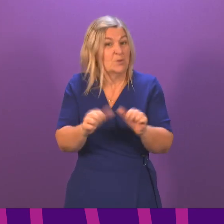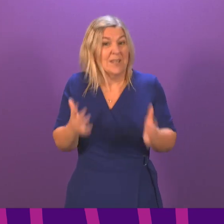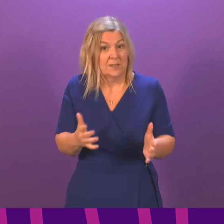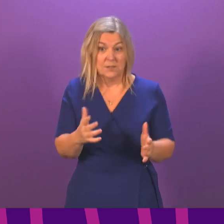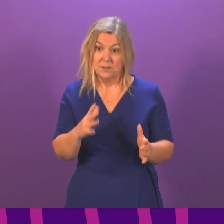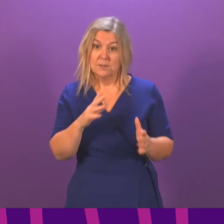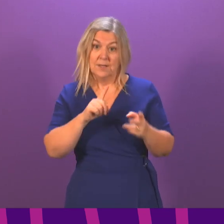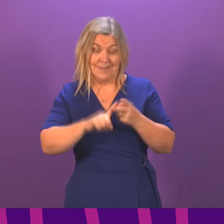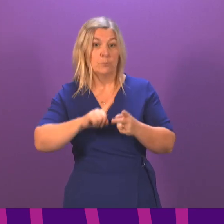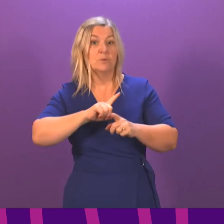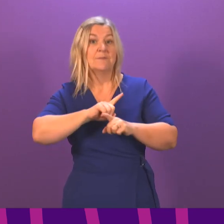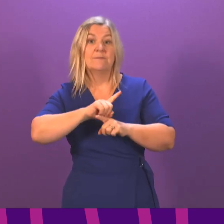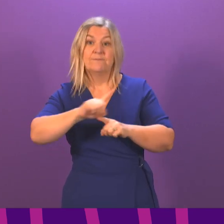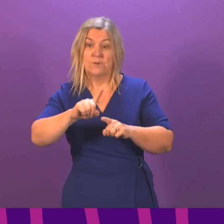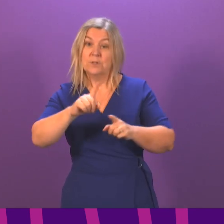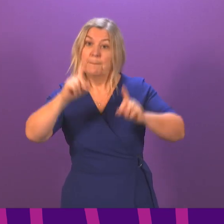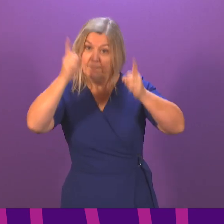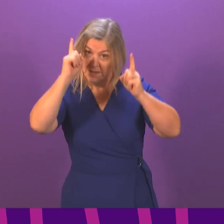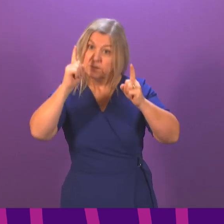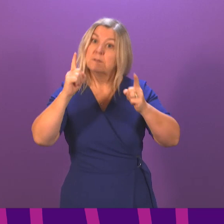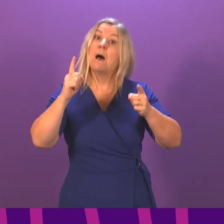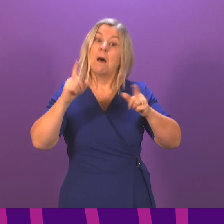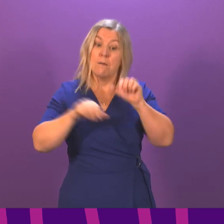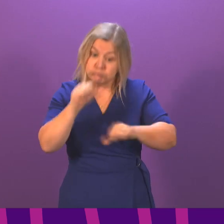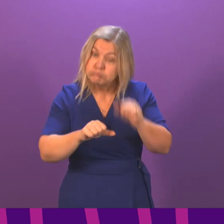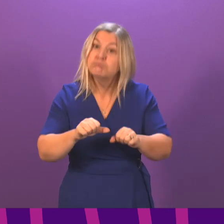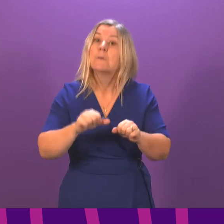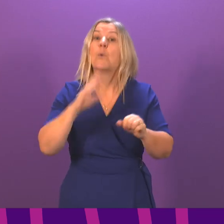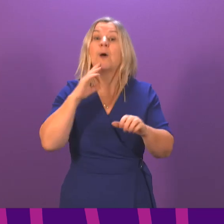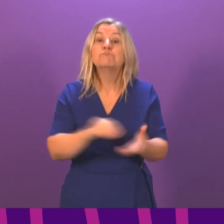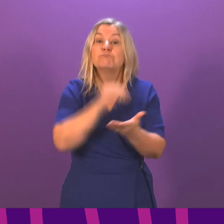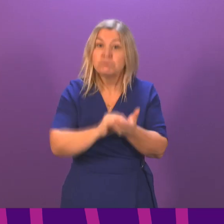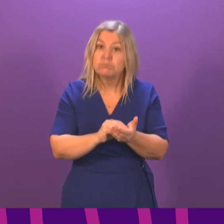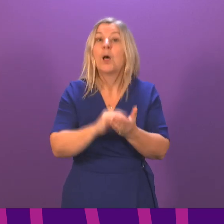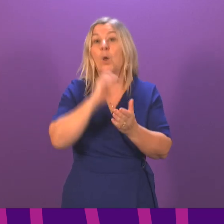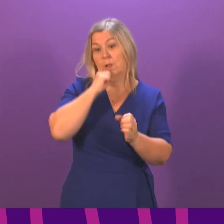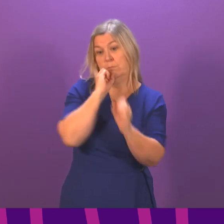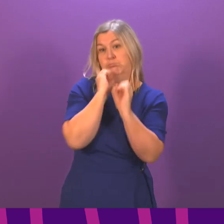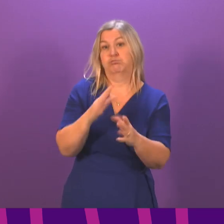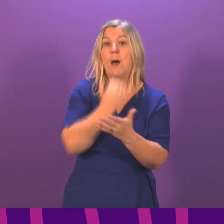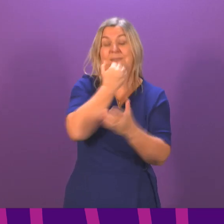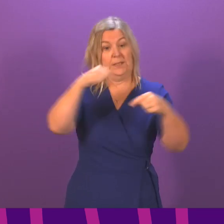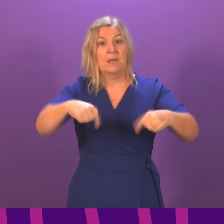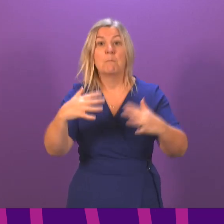and when it has been concluded the Deputy First Minister will update Parliament. That is the right way to do it.